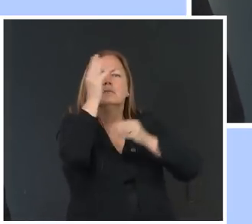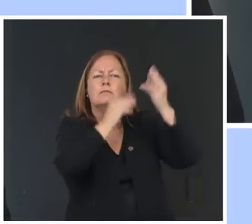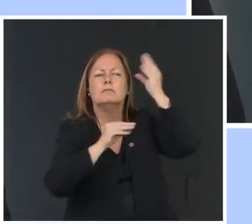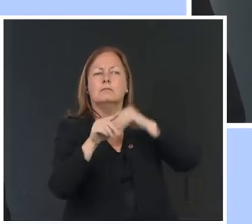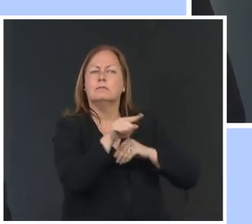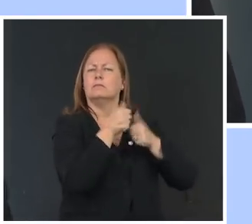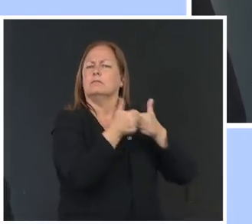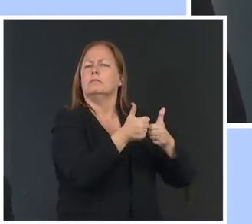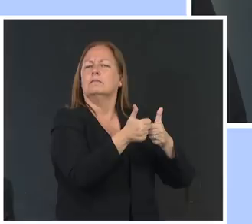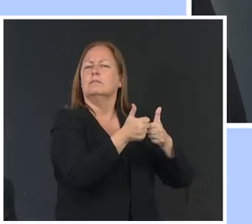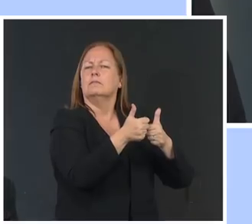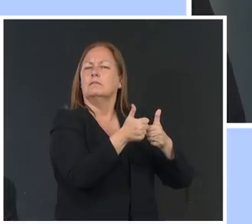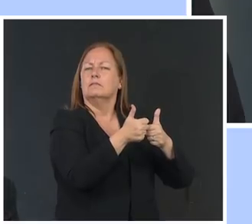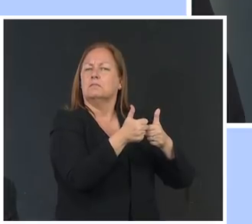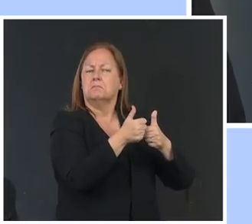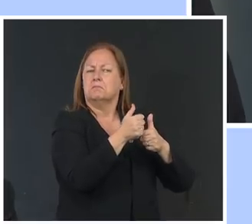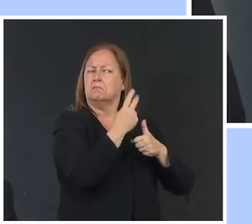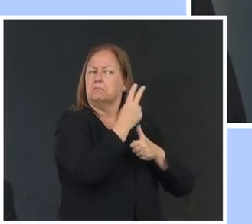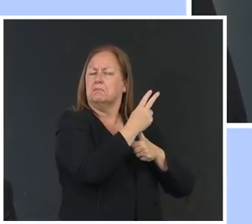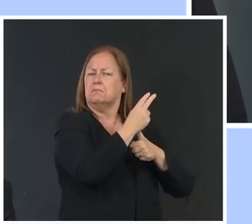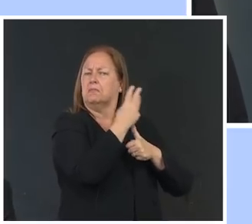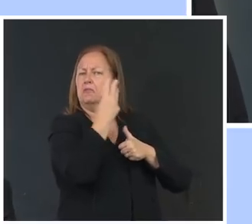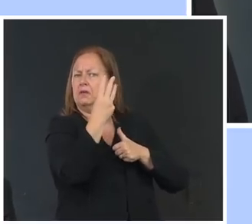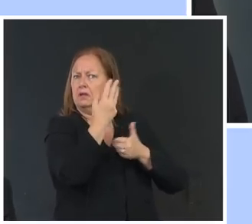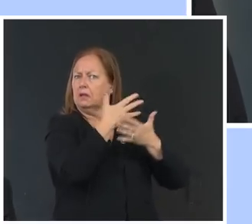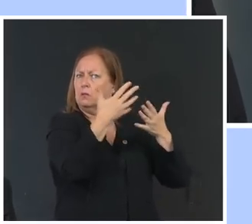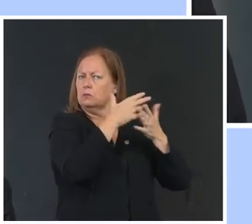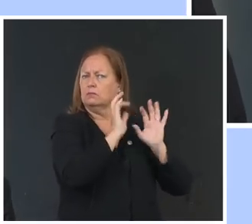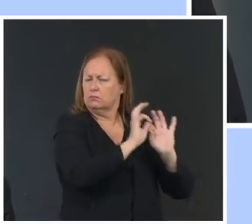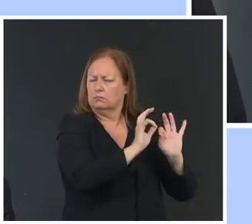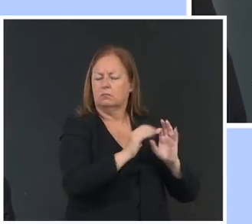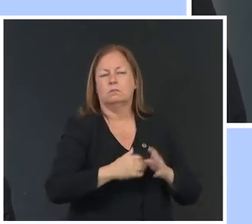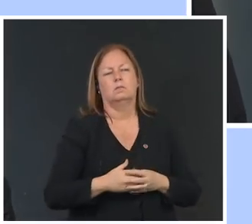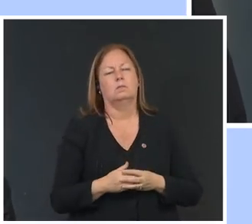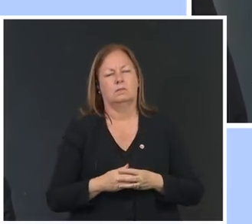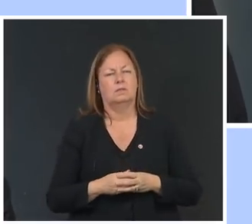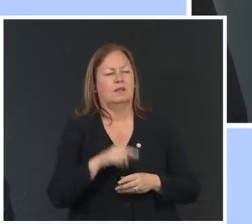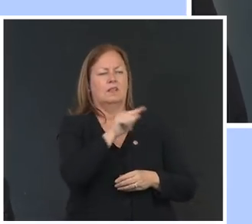summarize, learning two or more languages leads to higher level of